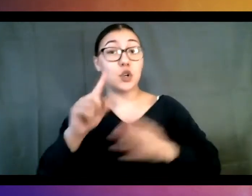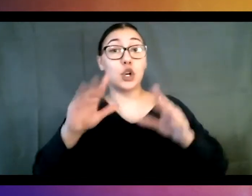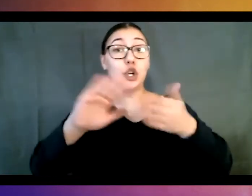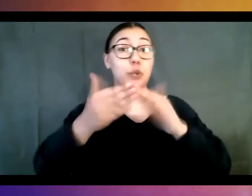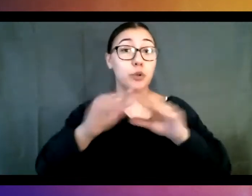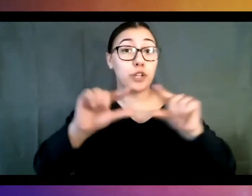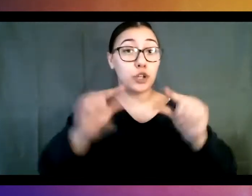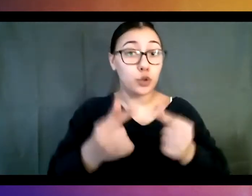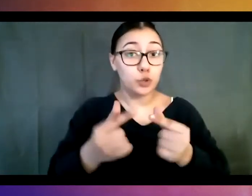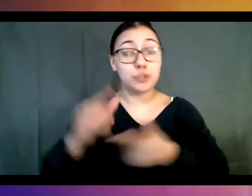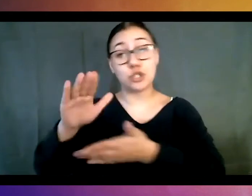in Cambridge.